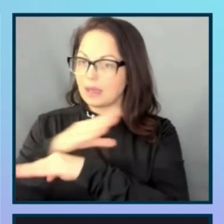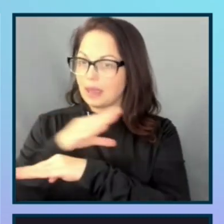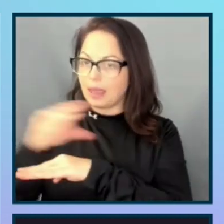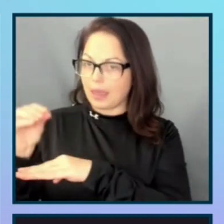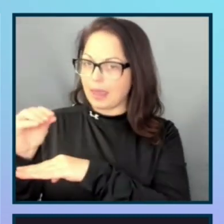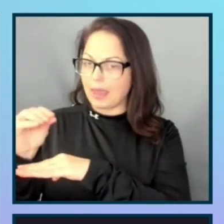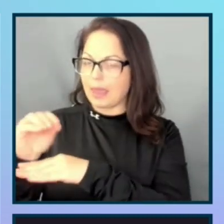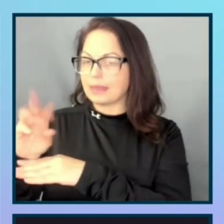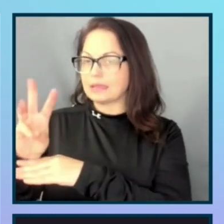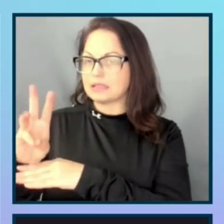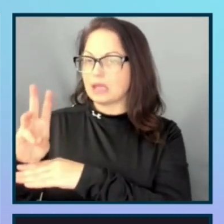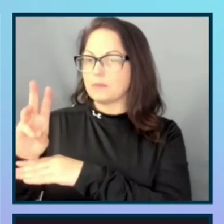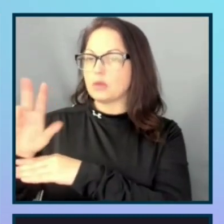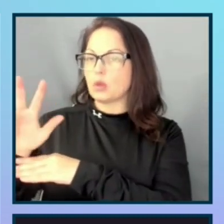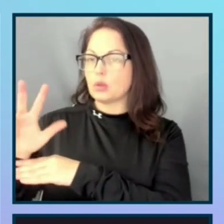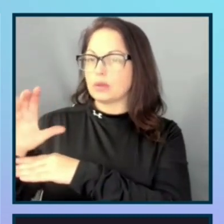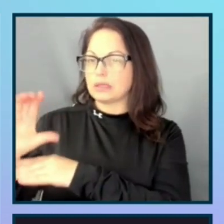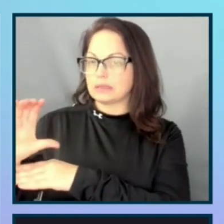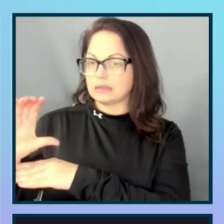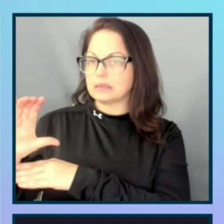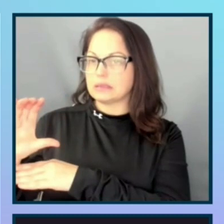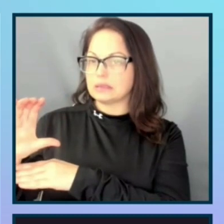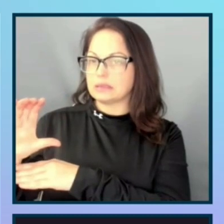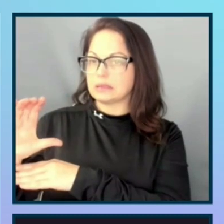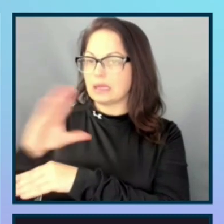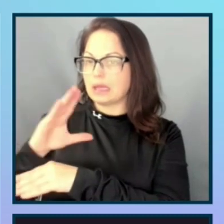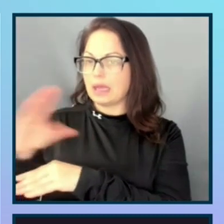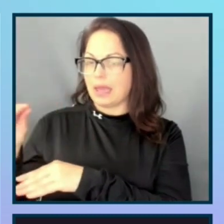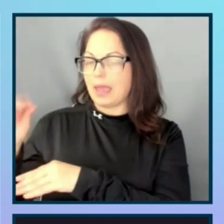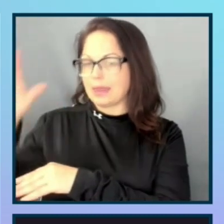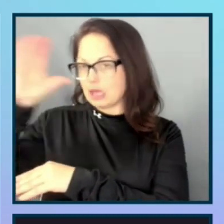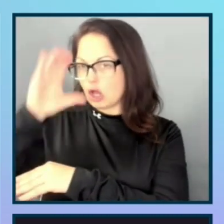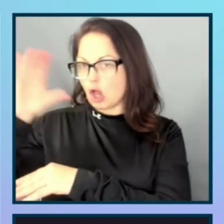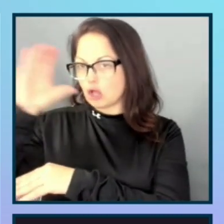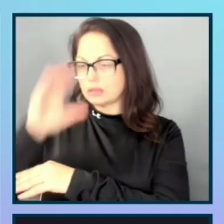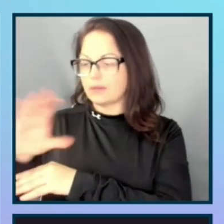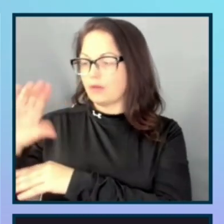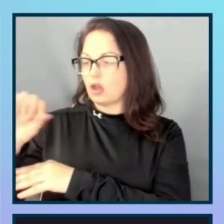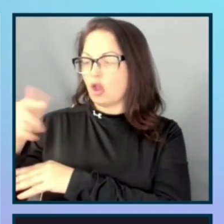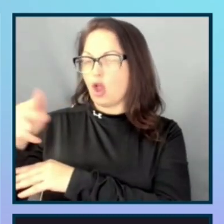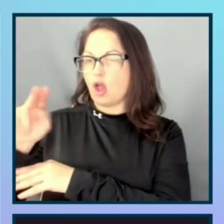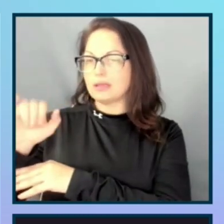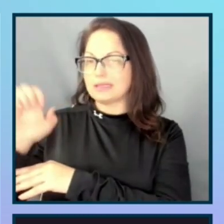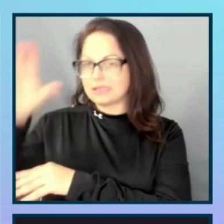which is assisting the W3c and looking at cognitive disabilities and learning impairments